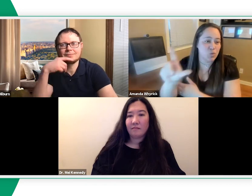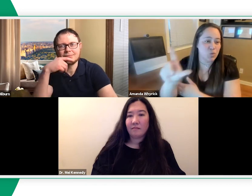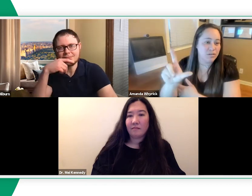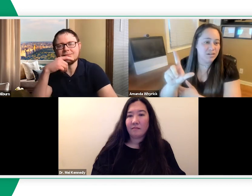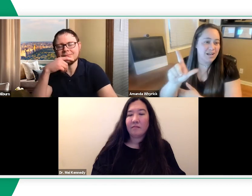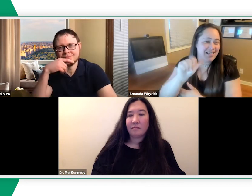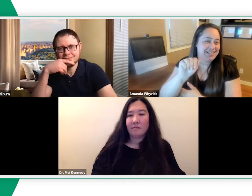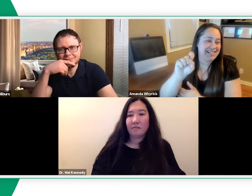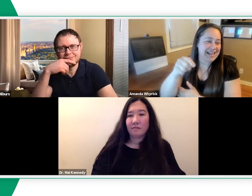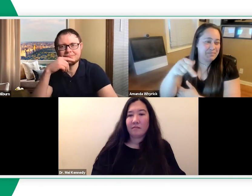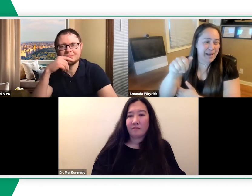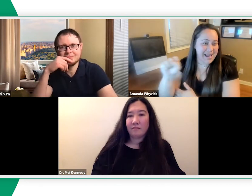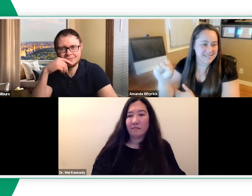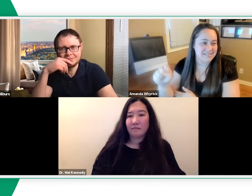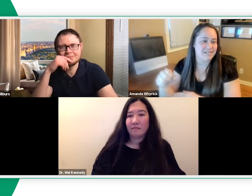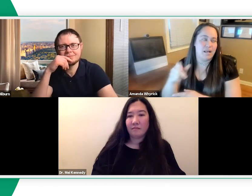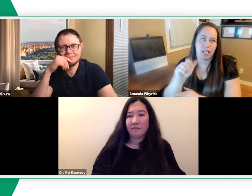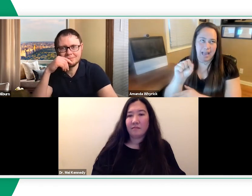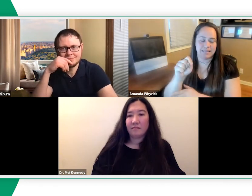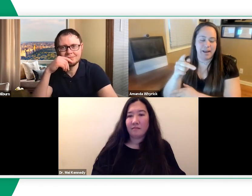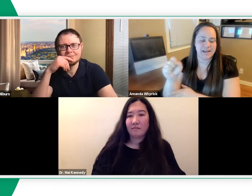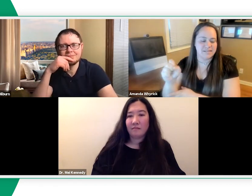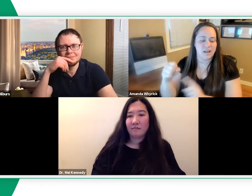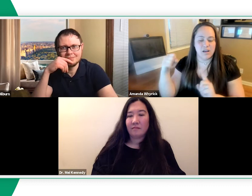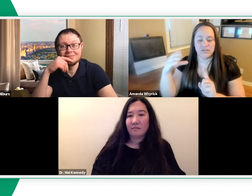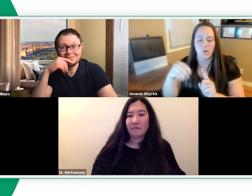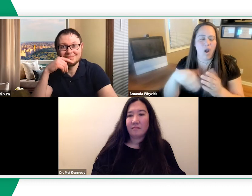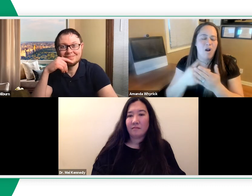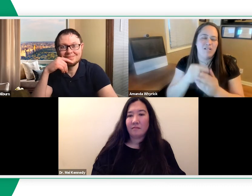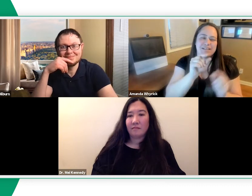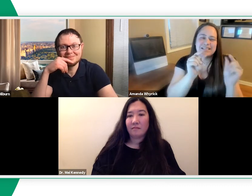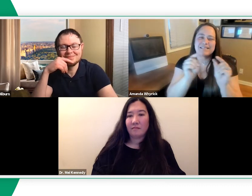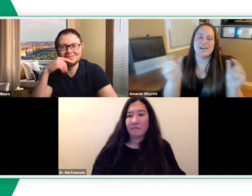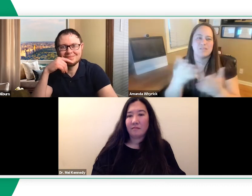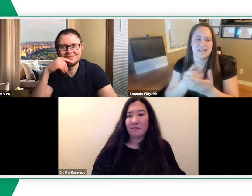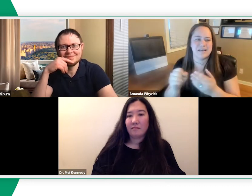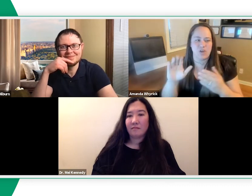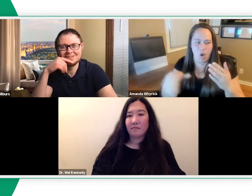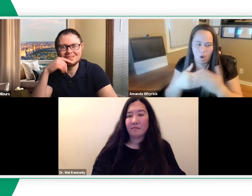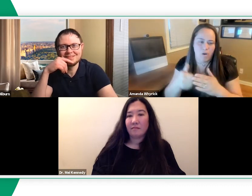like LastPass. So, all of these little things all fall under the cybersecurity umbrella.